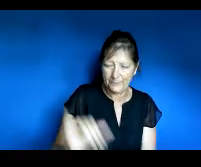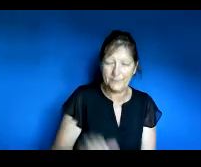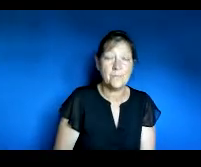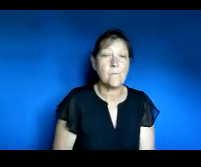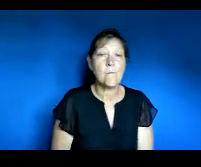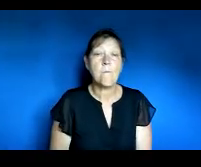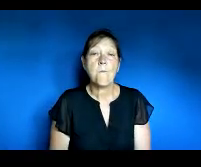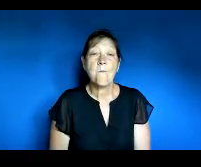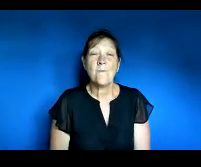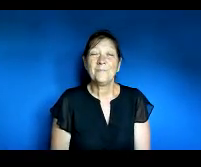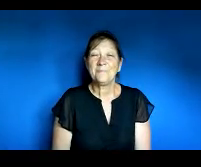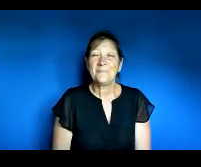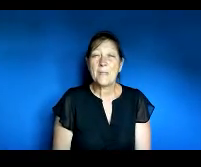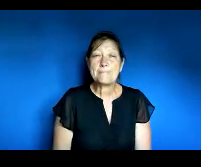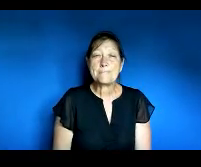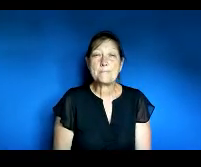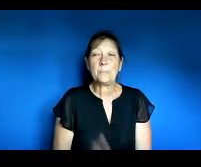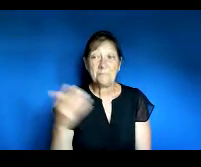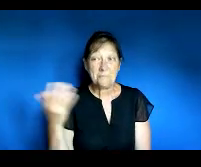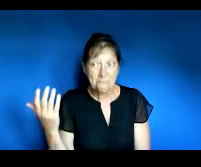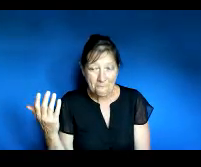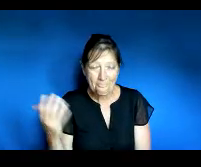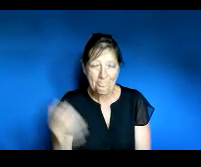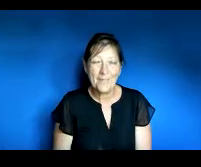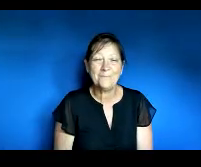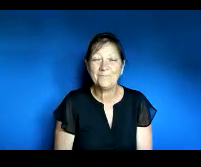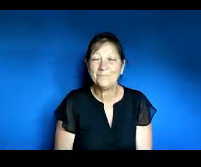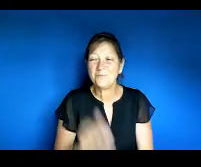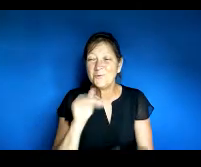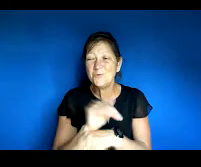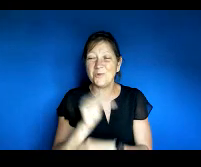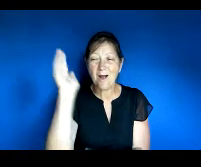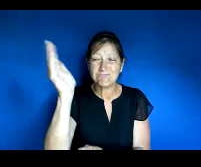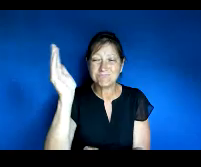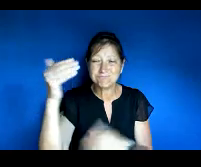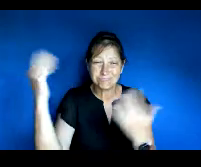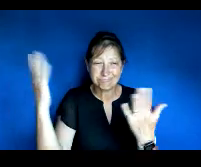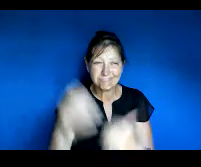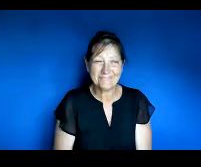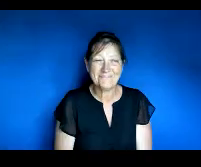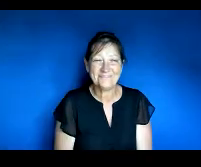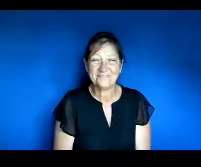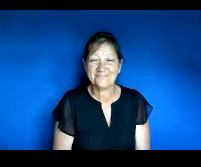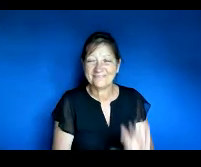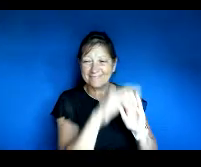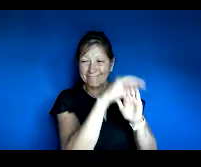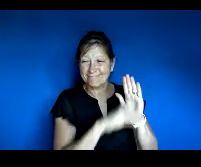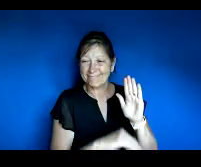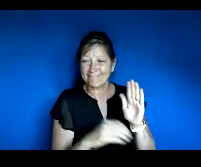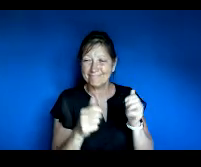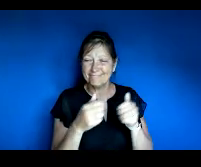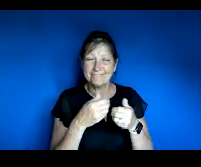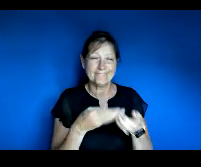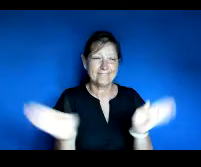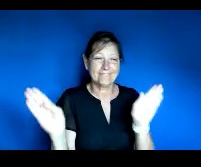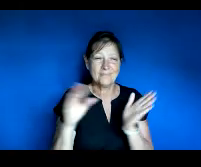So just to talk a little bit about our presentation tonight, we're gonna do an overview of Student Accessibility Services.